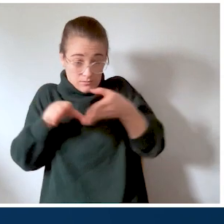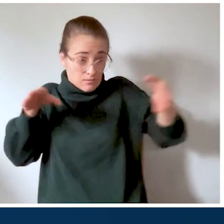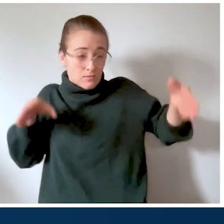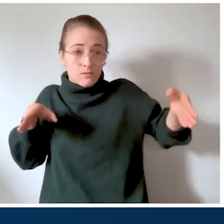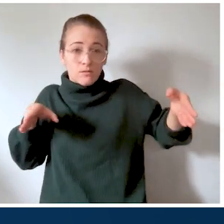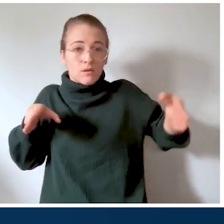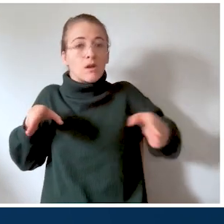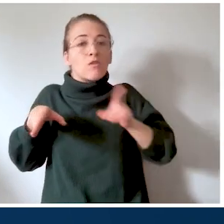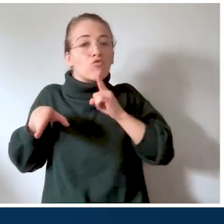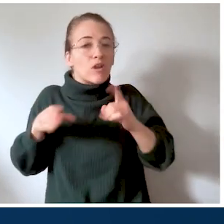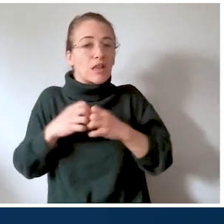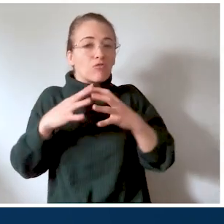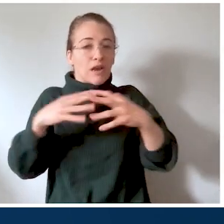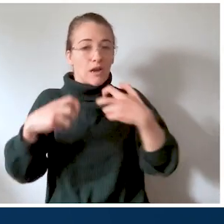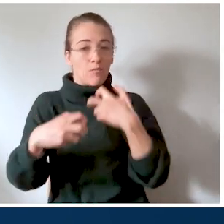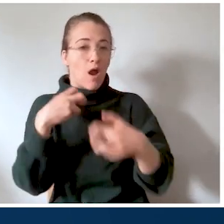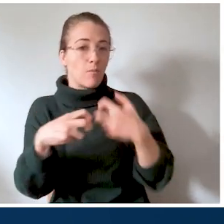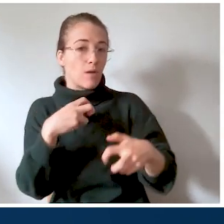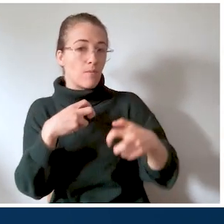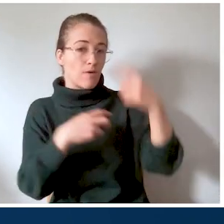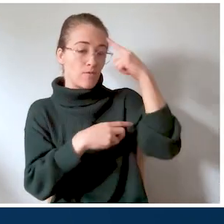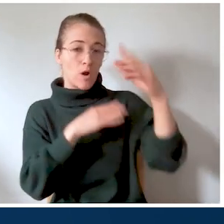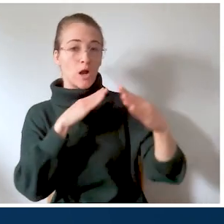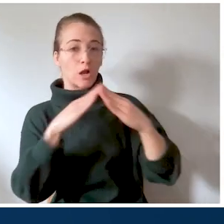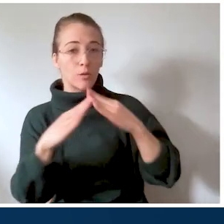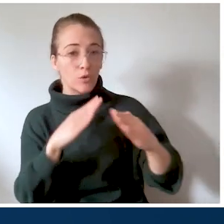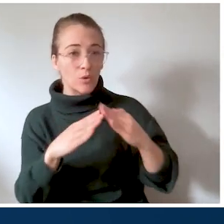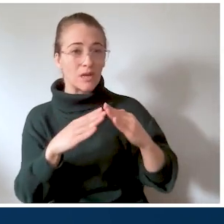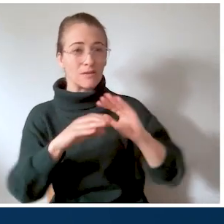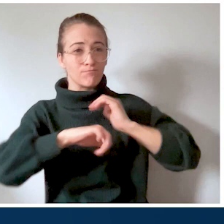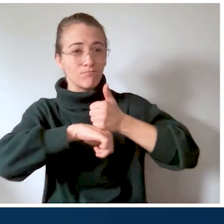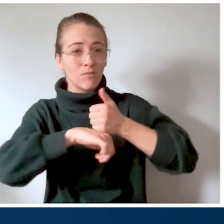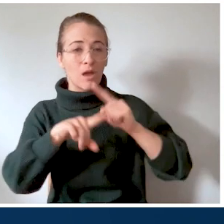really created a problem as far as getting community but we needed to know who was close enough.